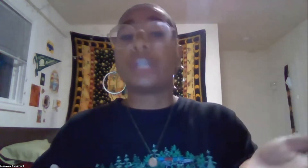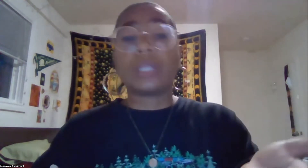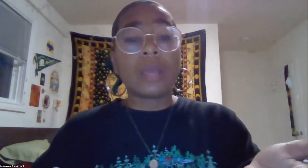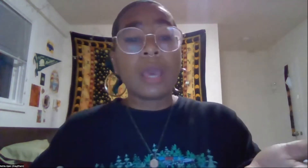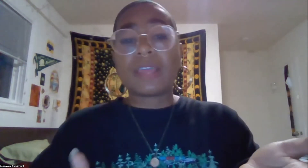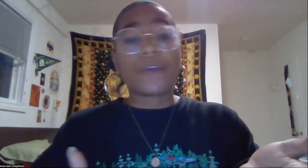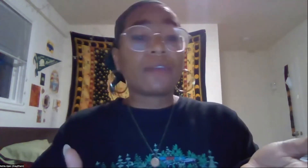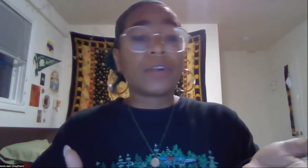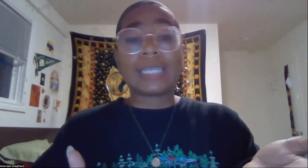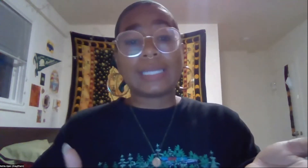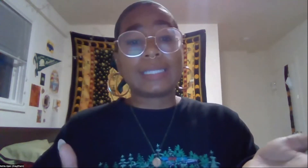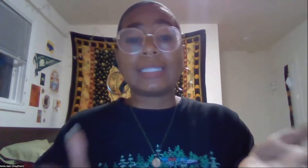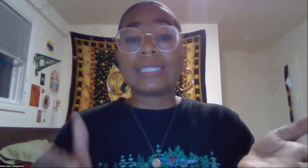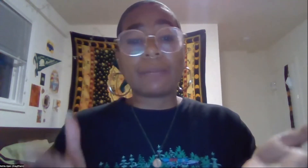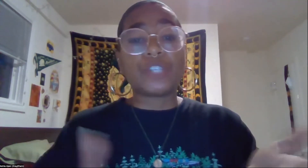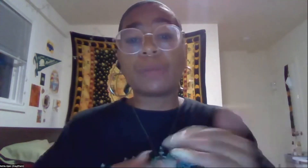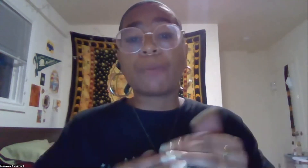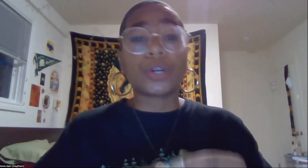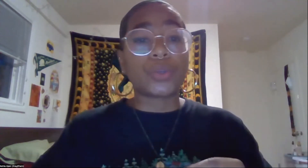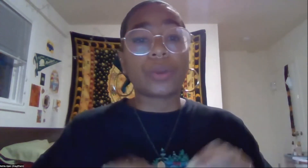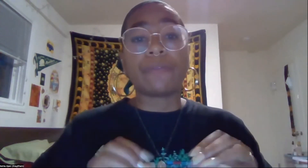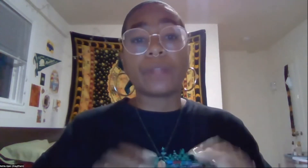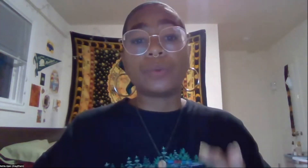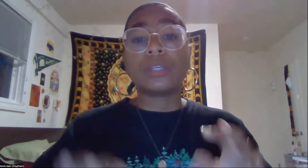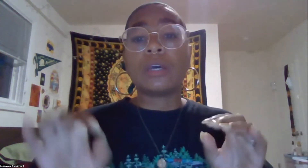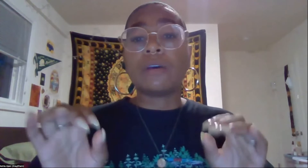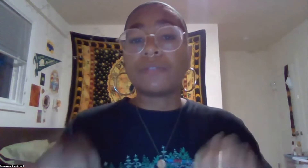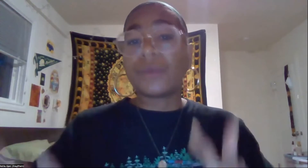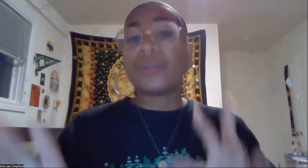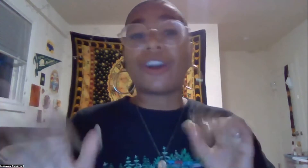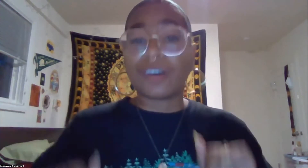may they forever exist in sedimentary purgatory, float floating on.